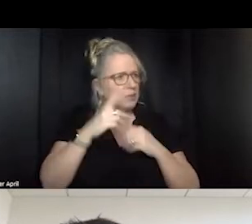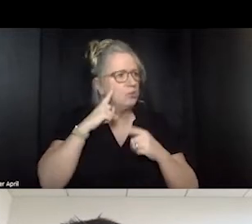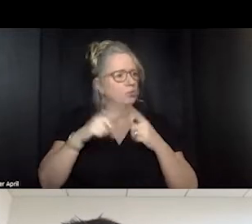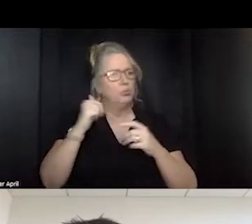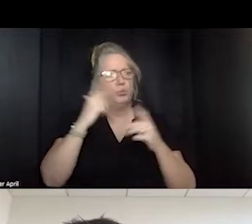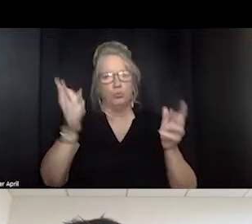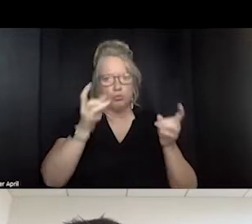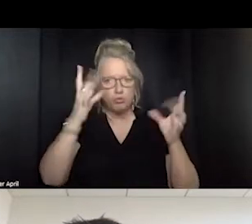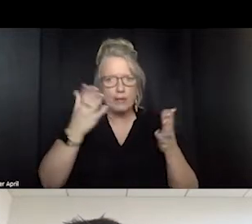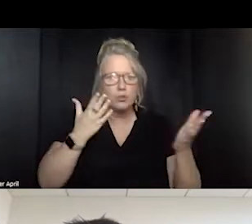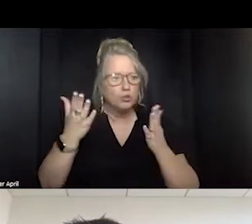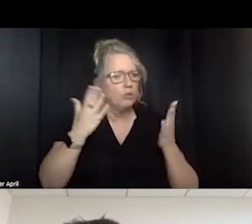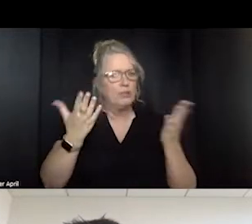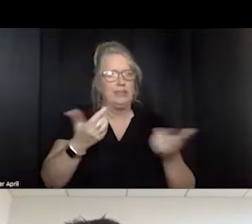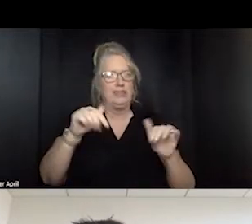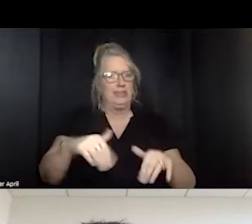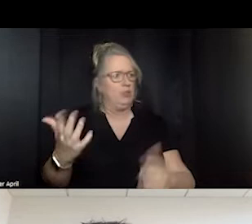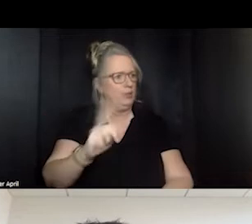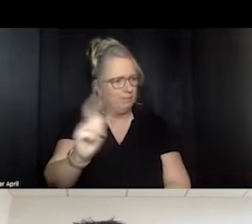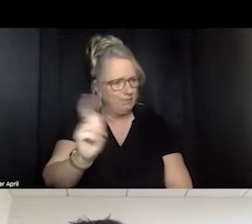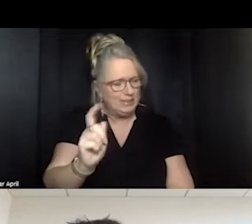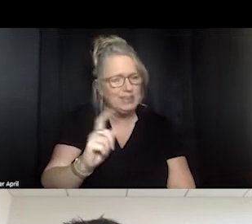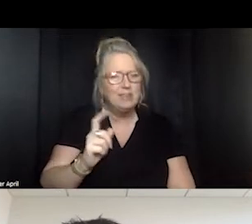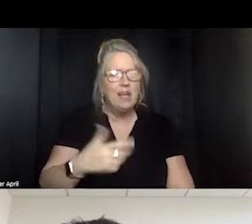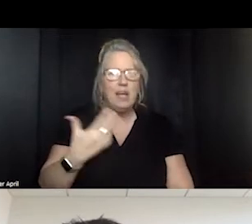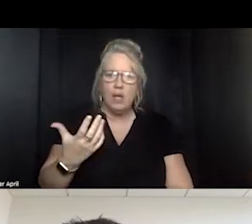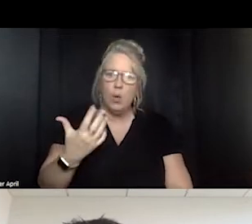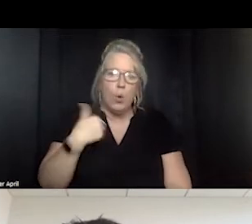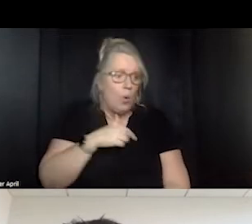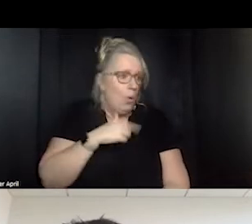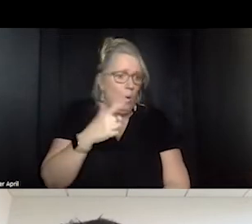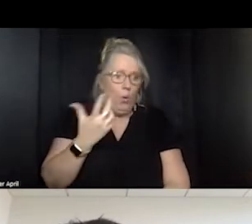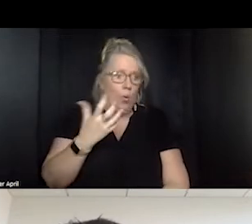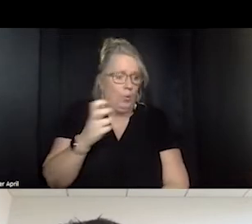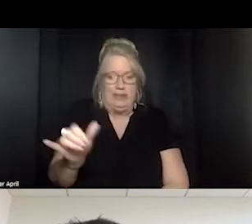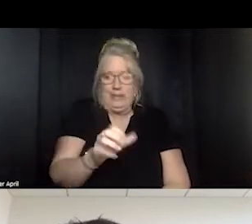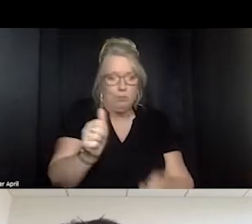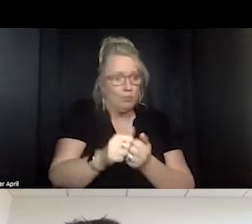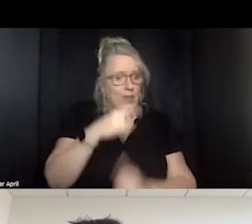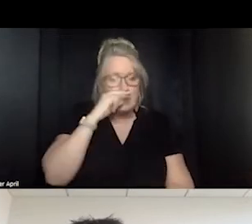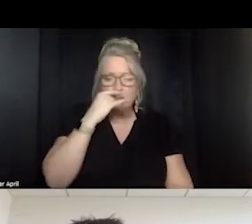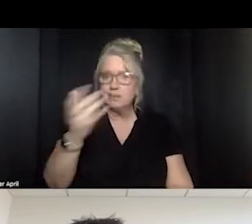HERE IN GREATER PHOENIX. YOU KNOW, WE JUST HADN'T DONE THE SAME THING FOR KIDS. AND SO